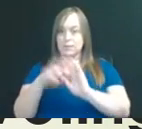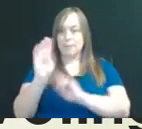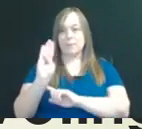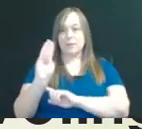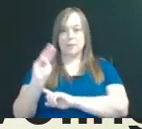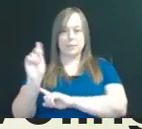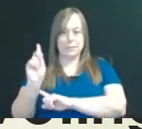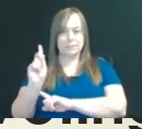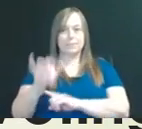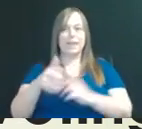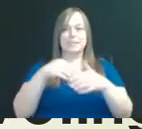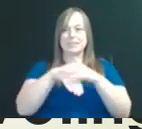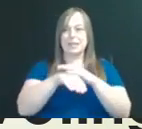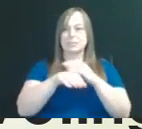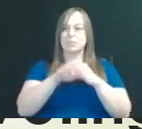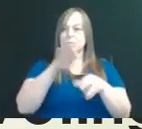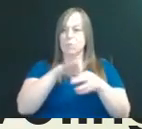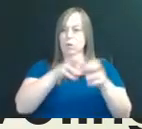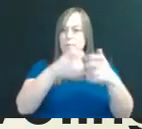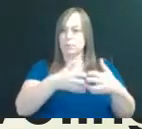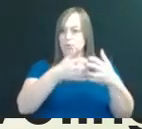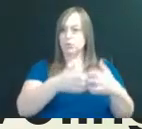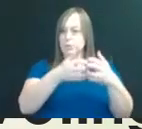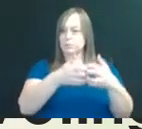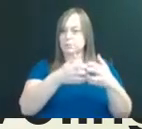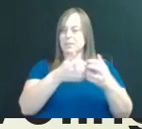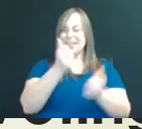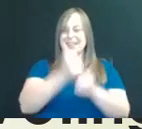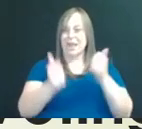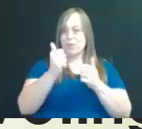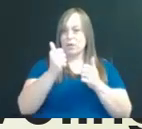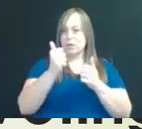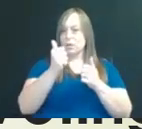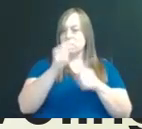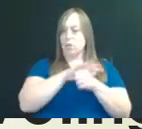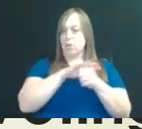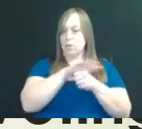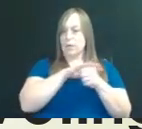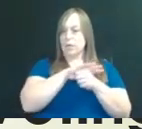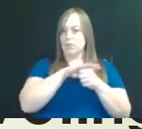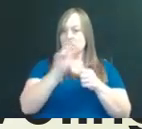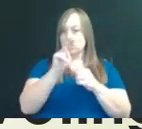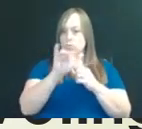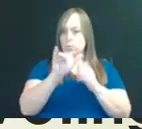is an accessible voting machine that is at every single polling location in New York State.